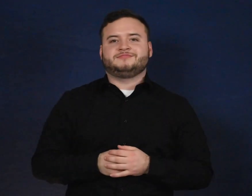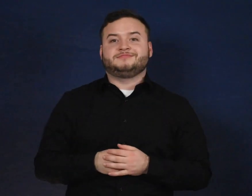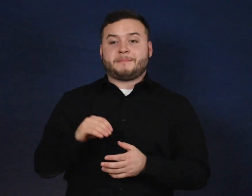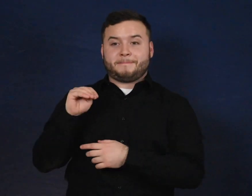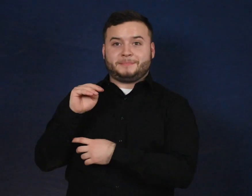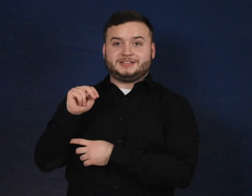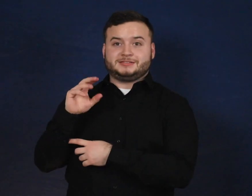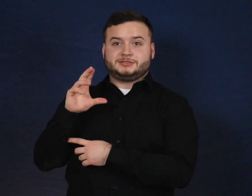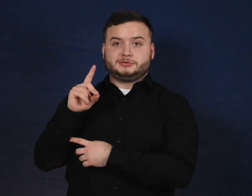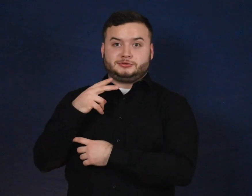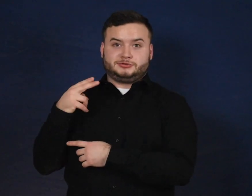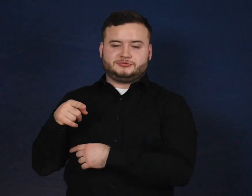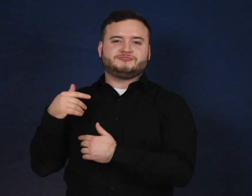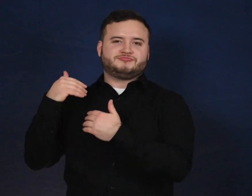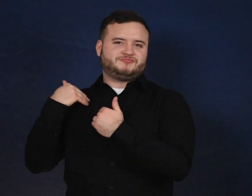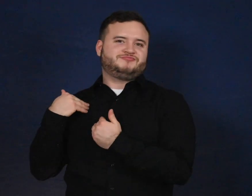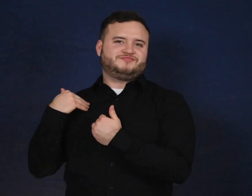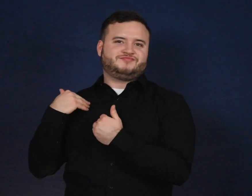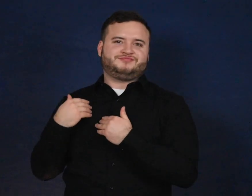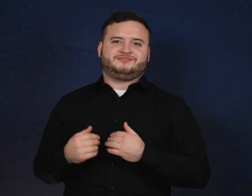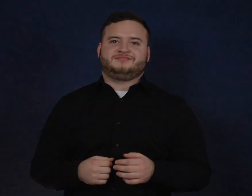(MNCDHH leads)